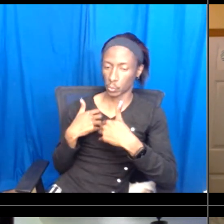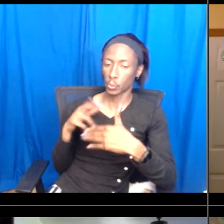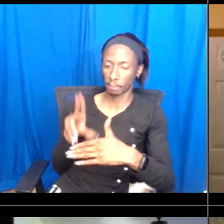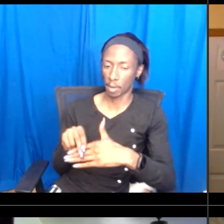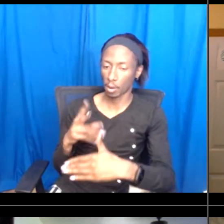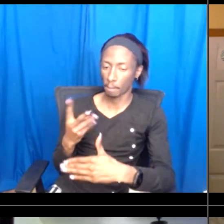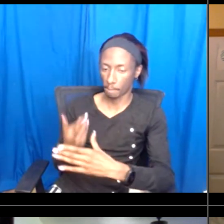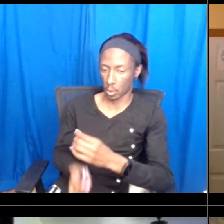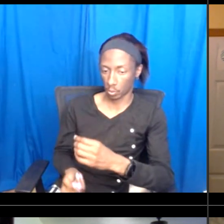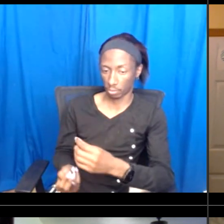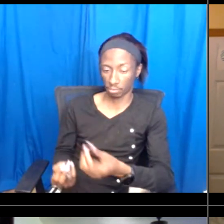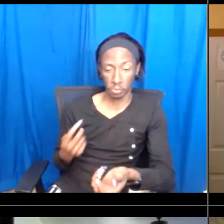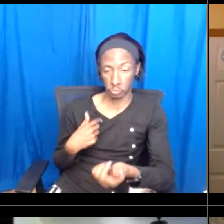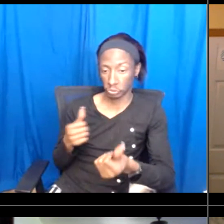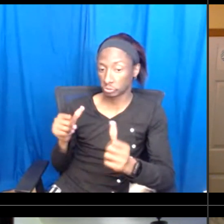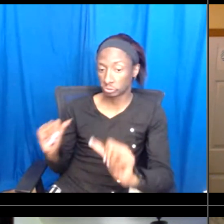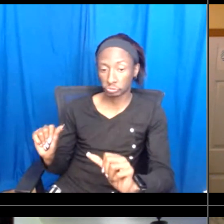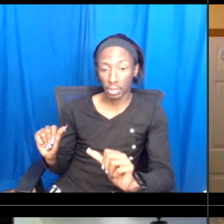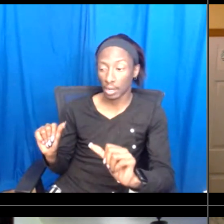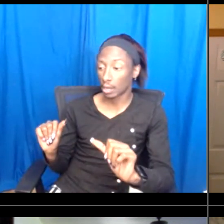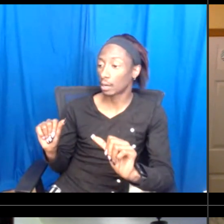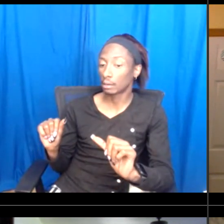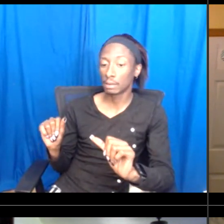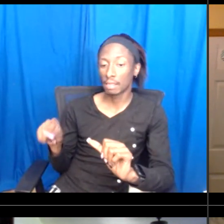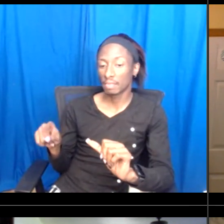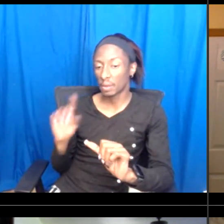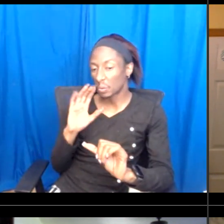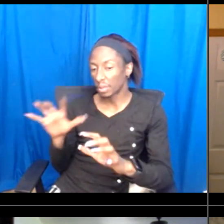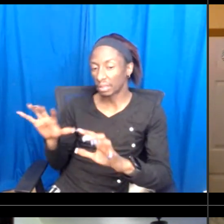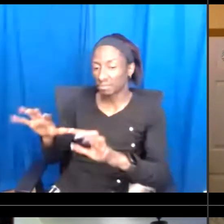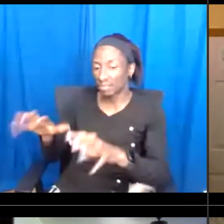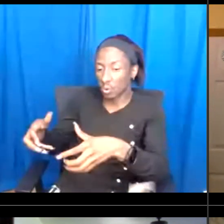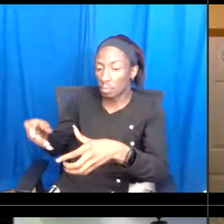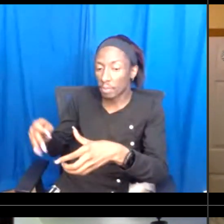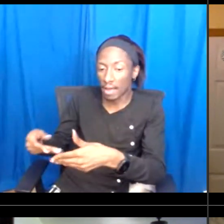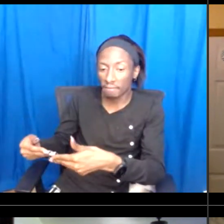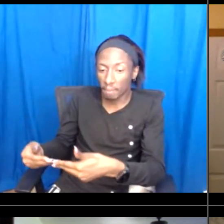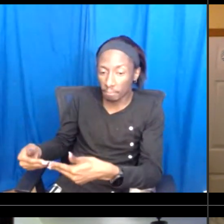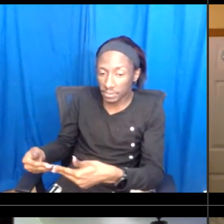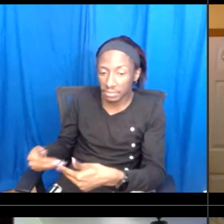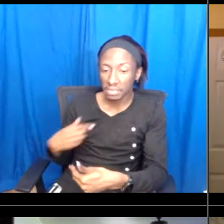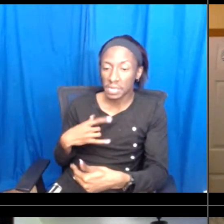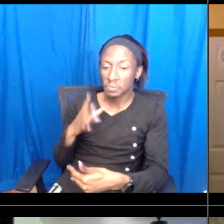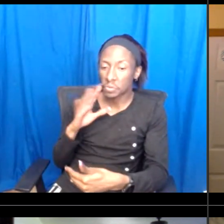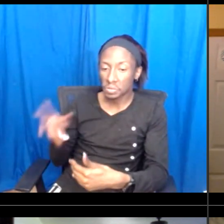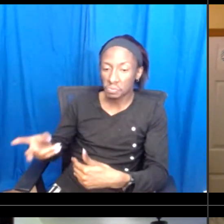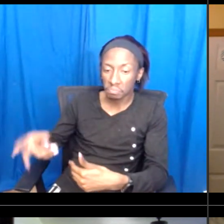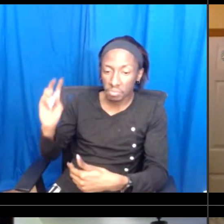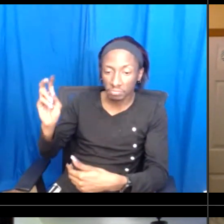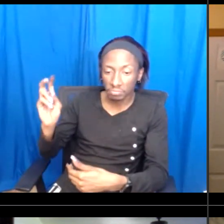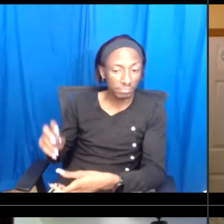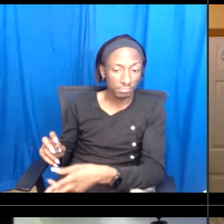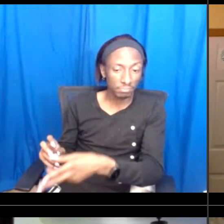We'll just try to go out and they'll usually be kind of a group of pups and we will pull pups kind of at random. And we want to make sure we try